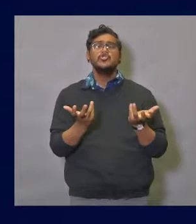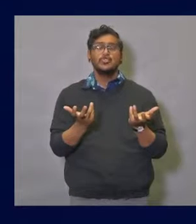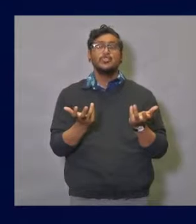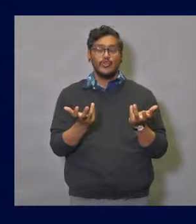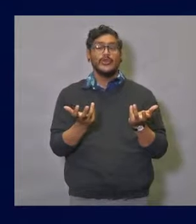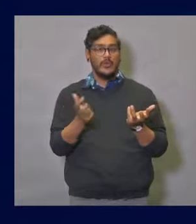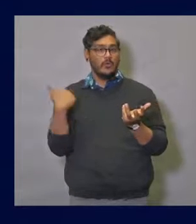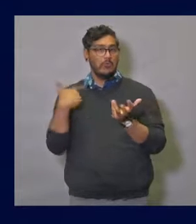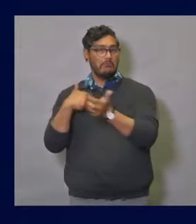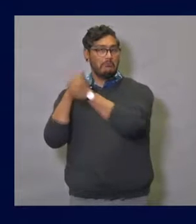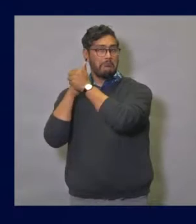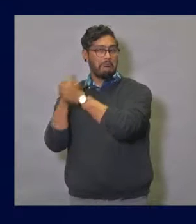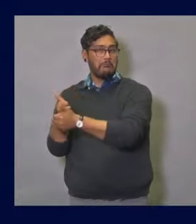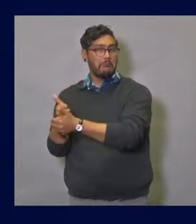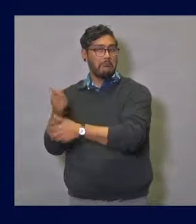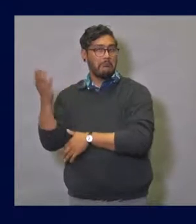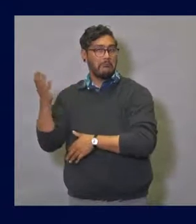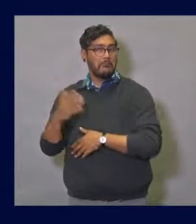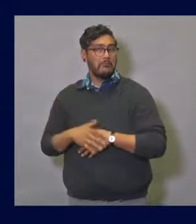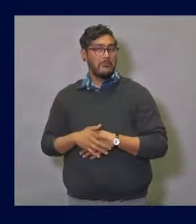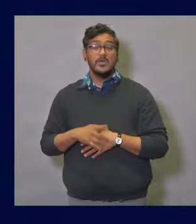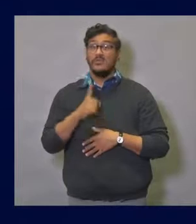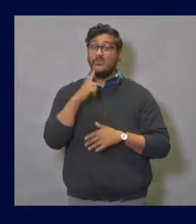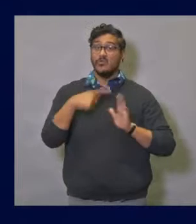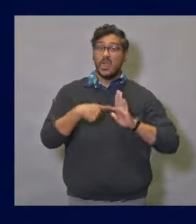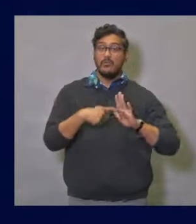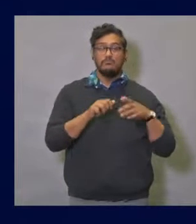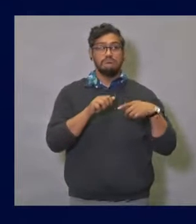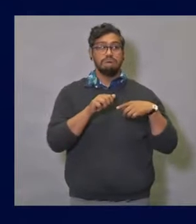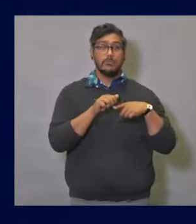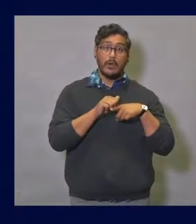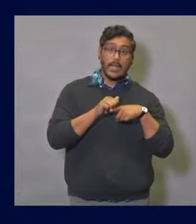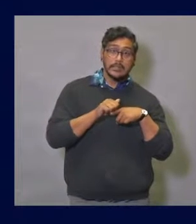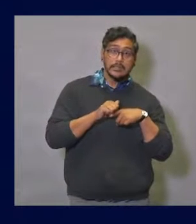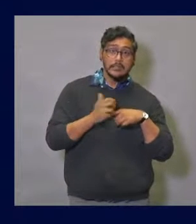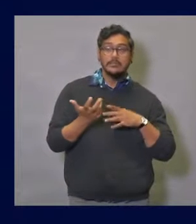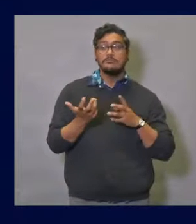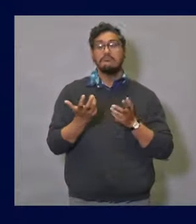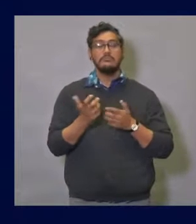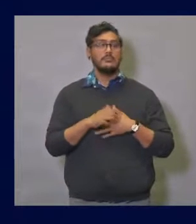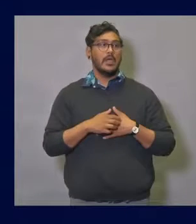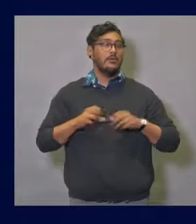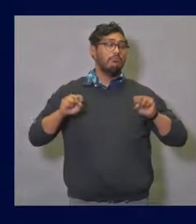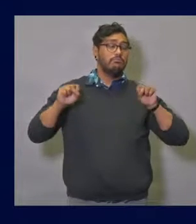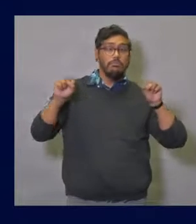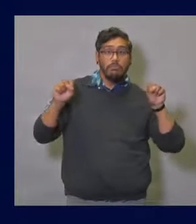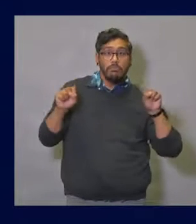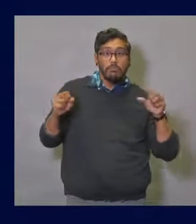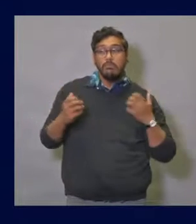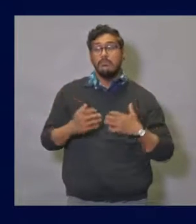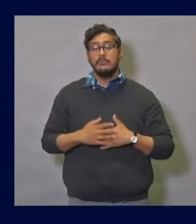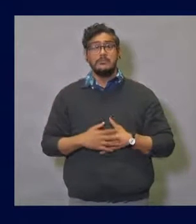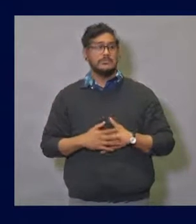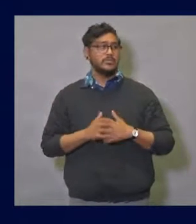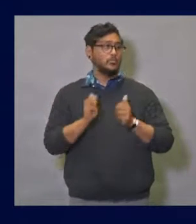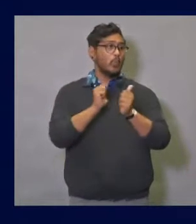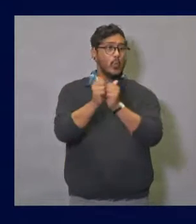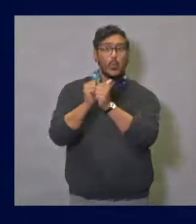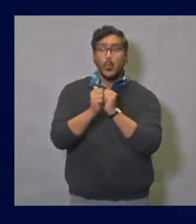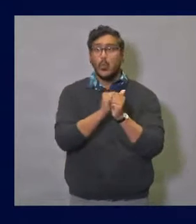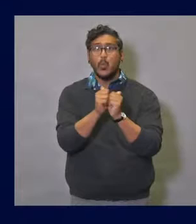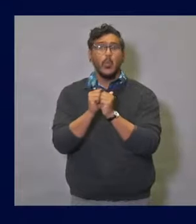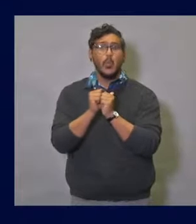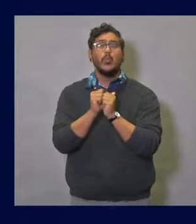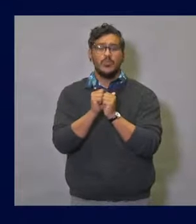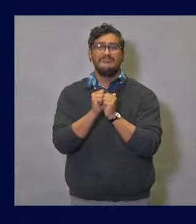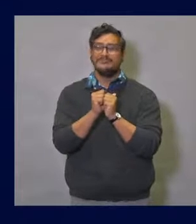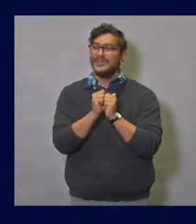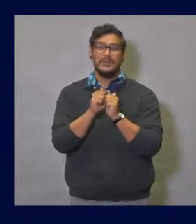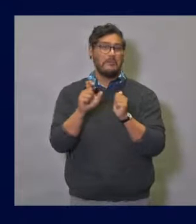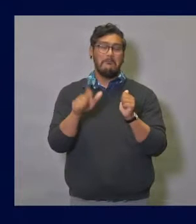ESTAMOS GUIANDO PARA LA REGLA